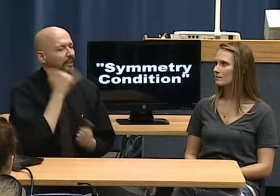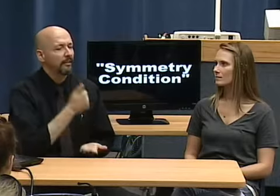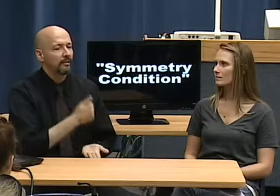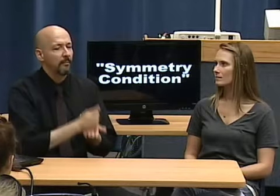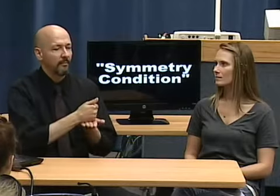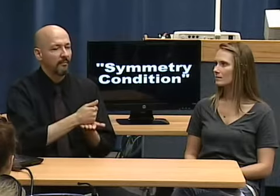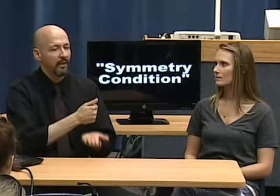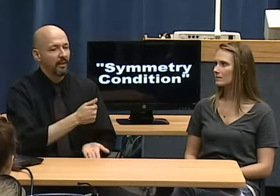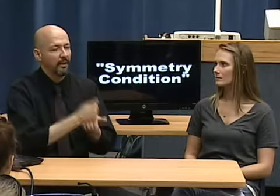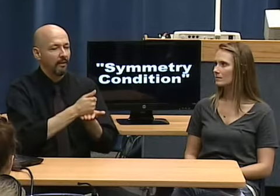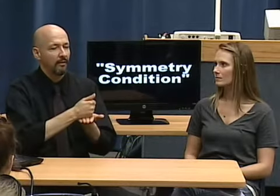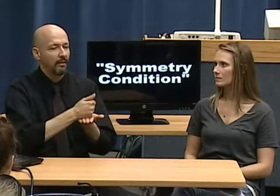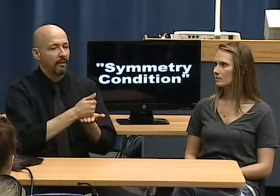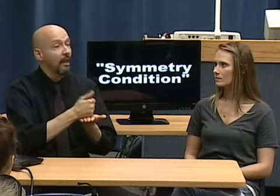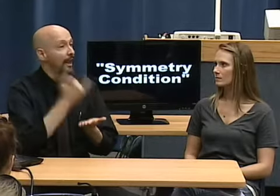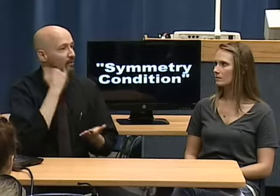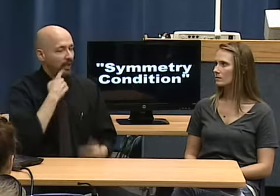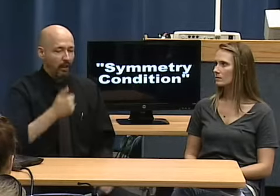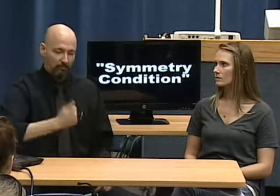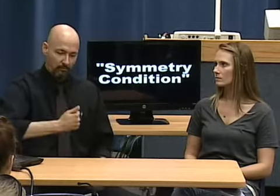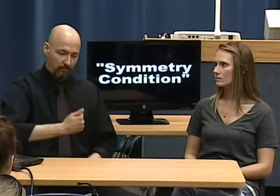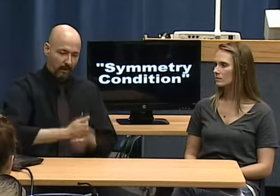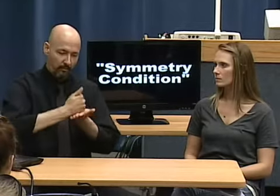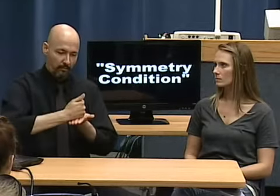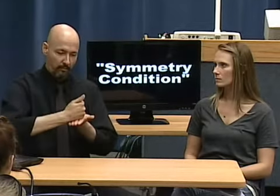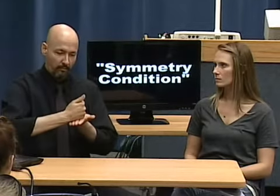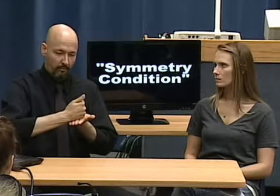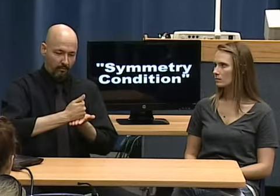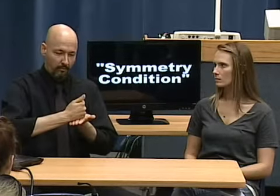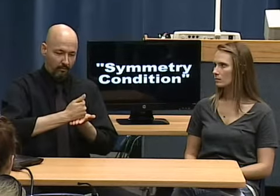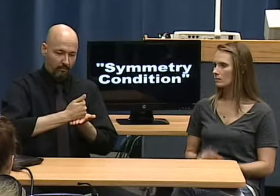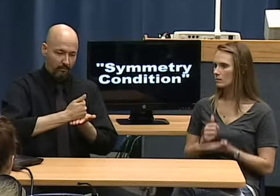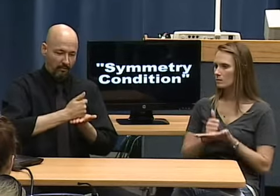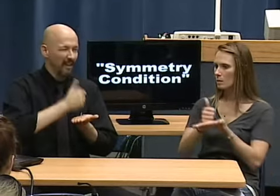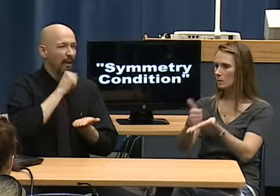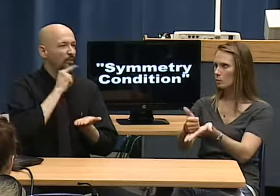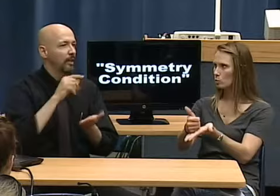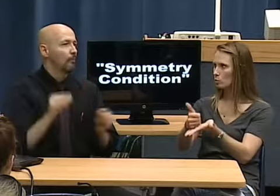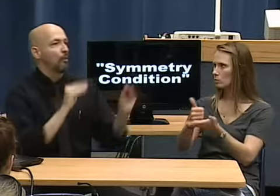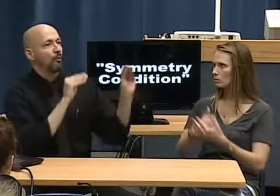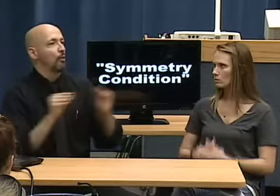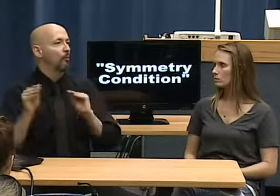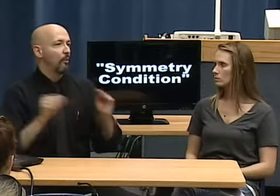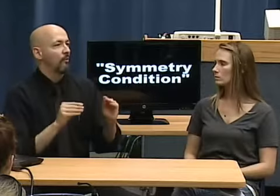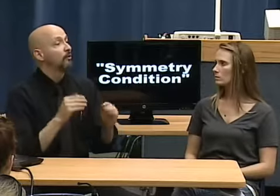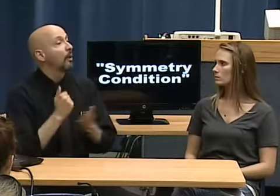If the bottom hand came up from underneath... If this hand was here, and the other came up... It's not really moving.